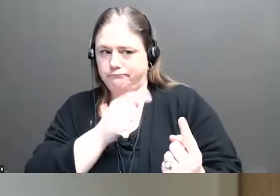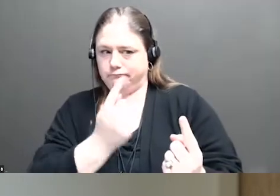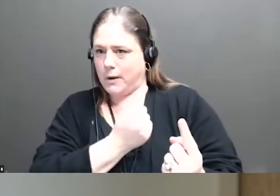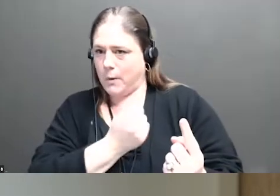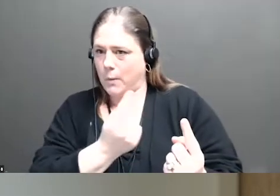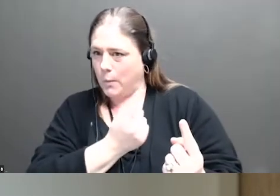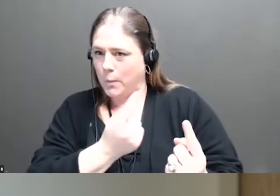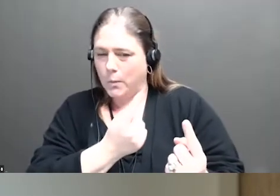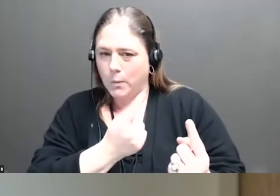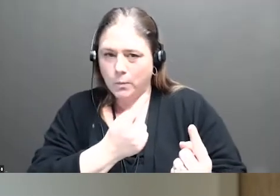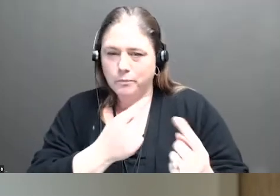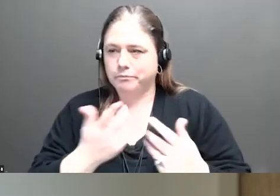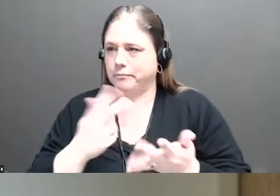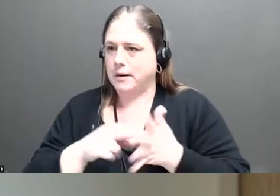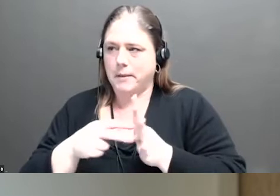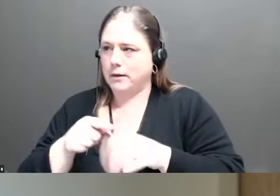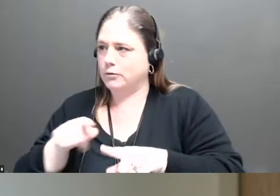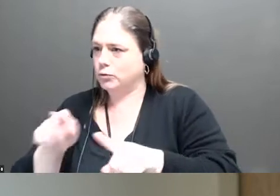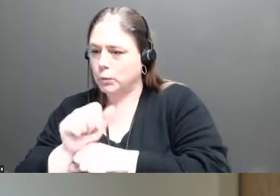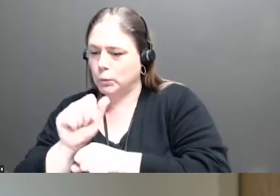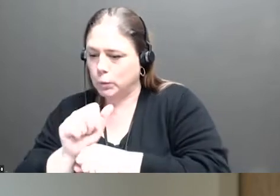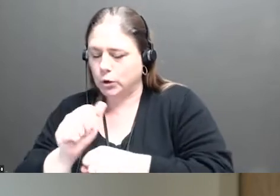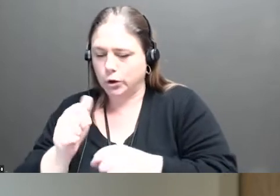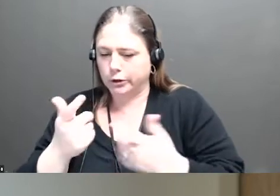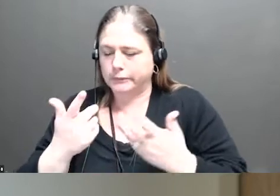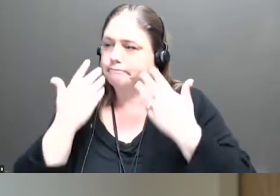we don't ever build a comfort level that this is just part of the normal range of human